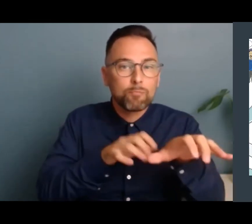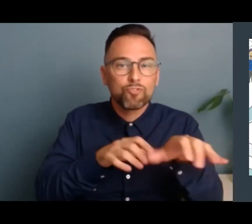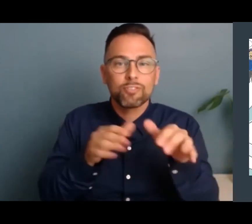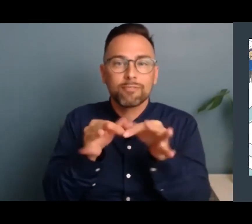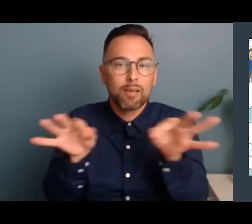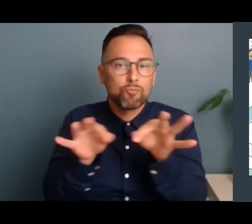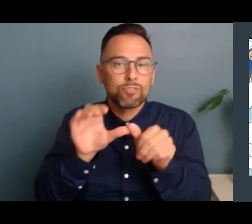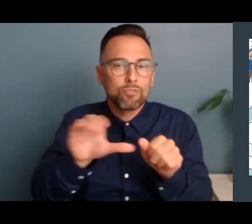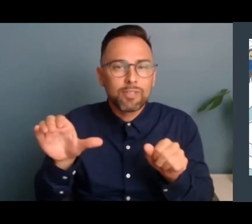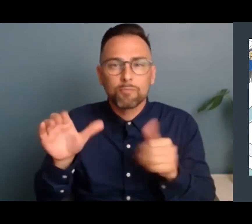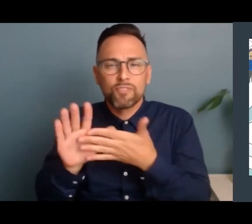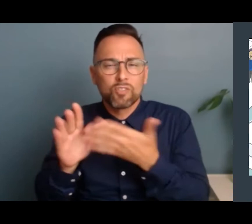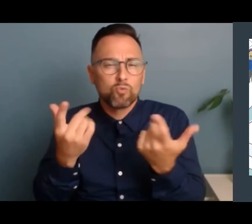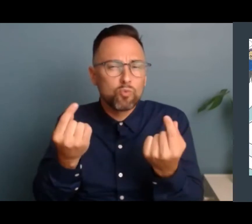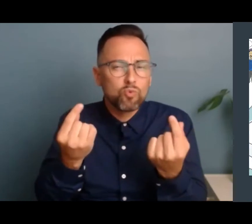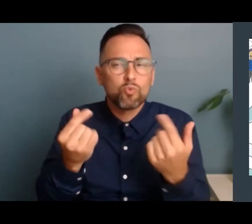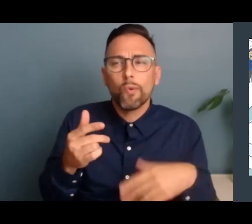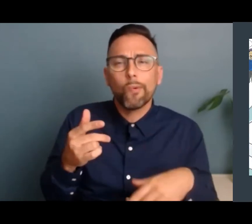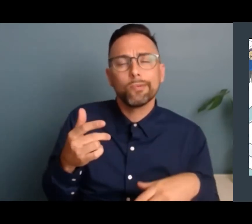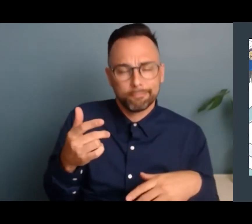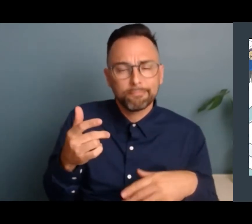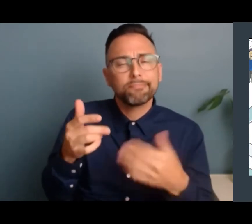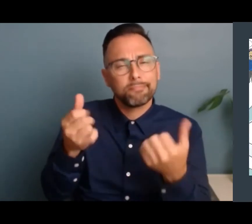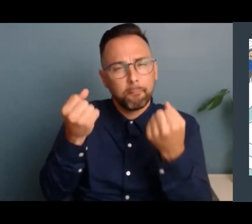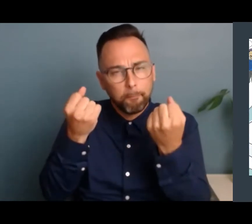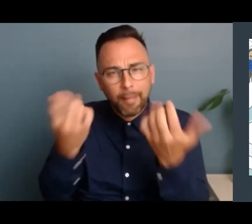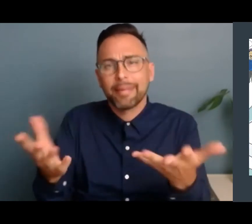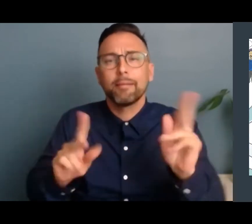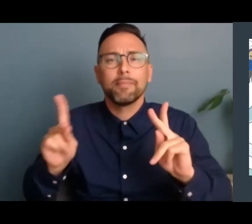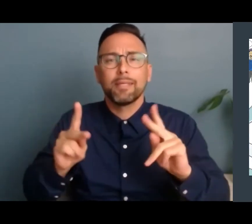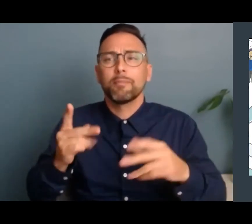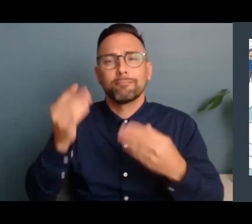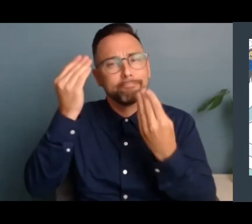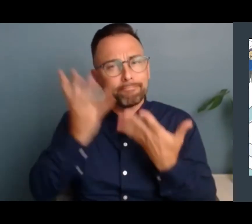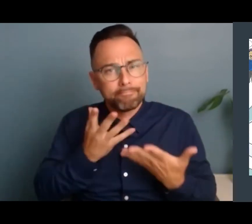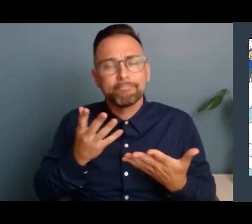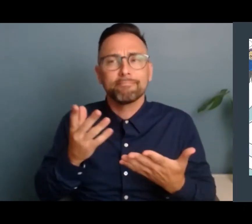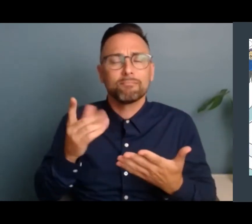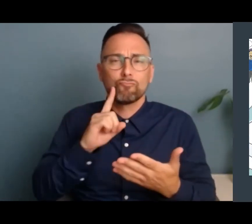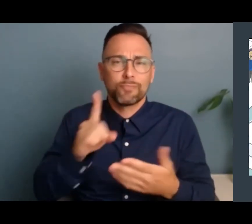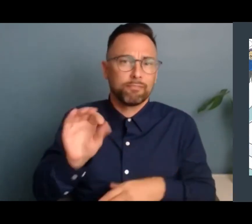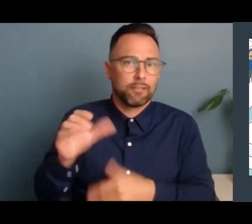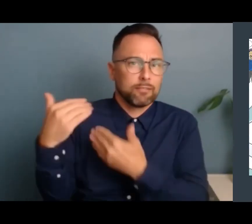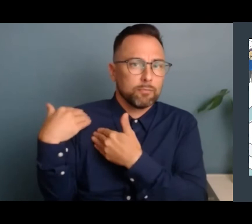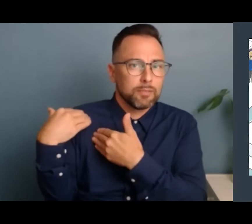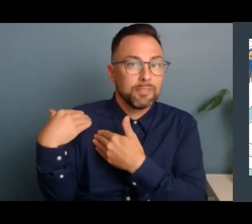We also asked about captions and what is done in that aspect. We received responses that faculty